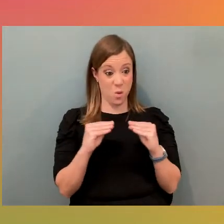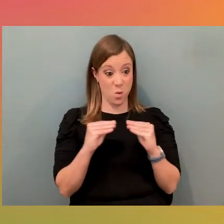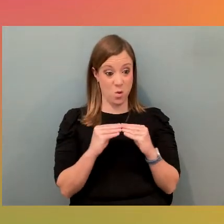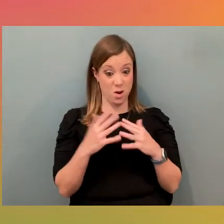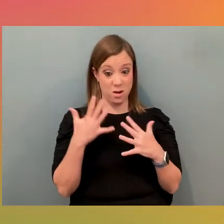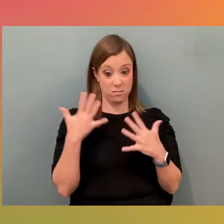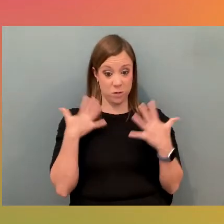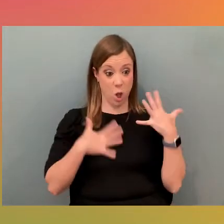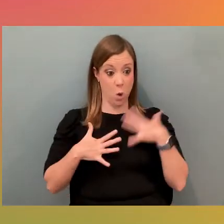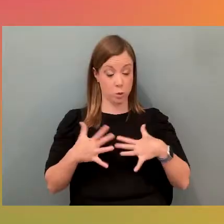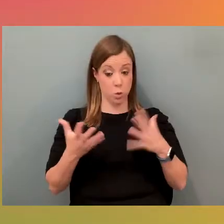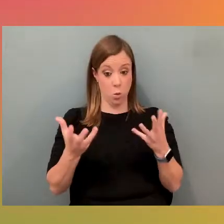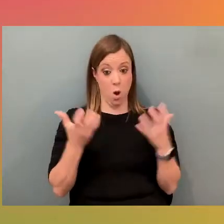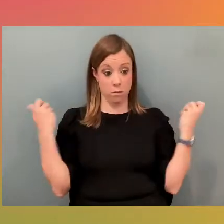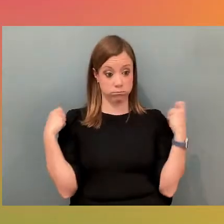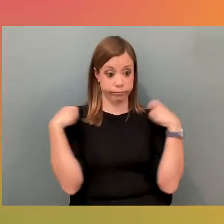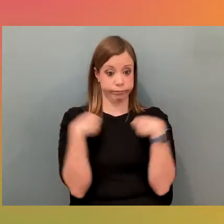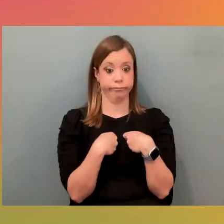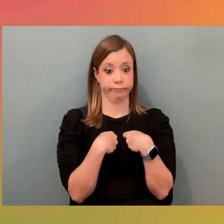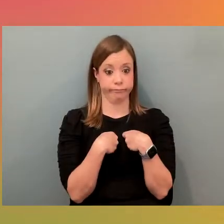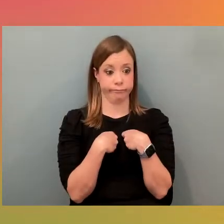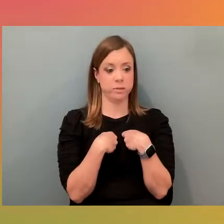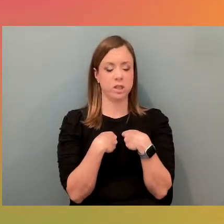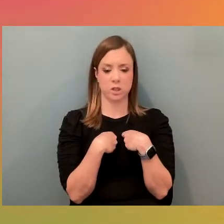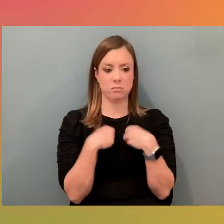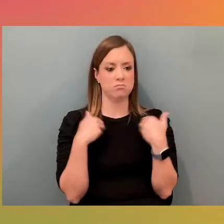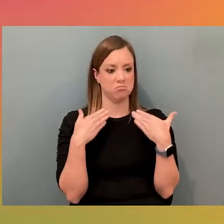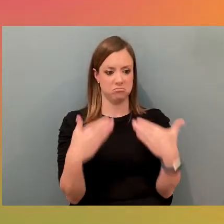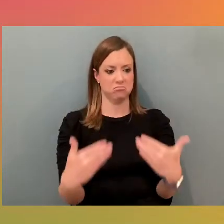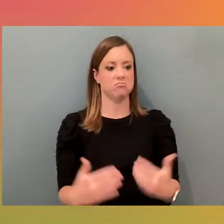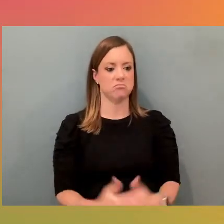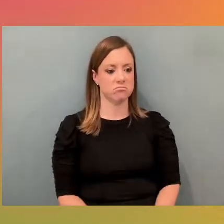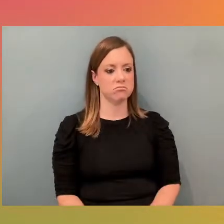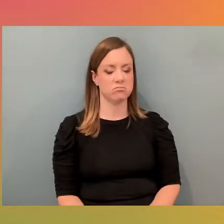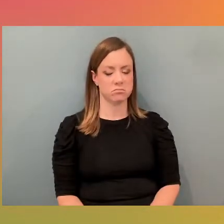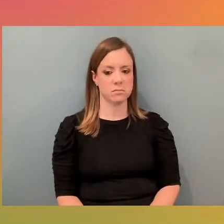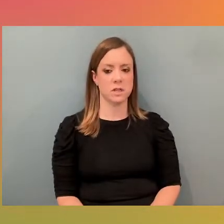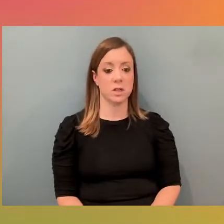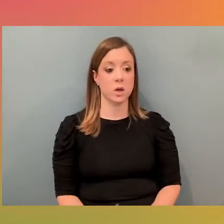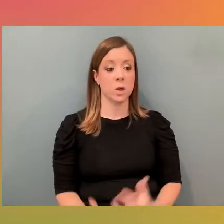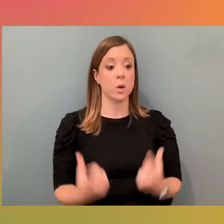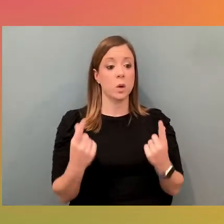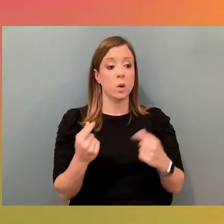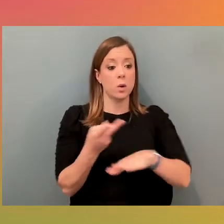YOU HAVE ANY EXTRA LAYERS YOU WANT TO PUT ON, GO FOR IT.